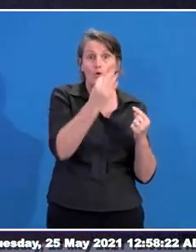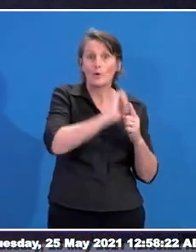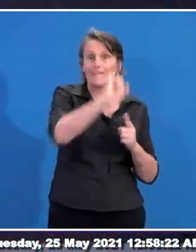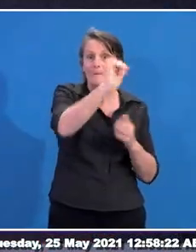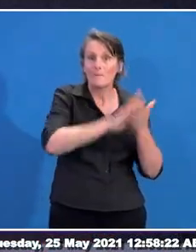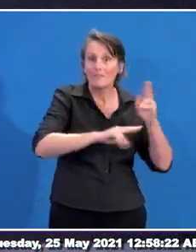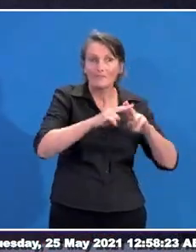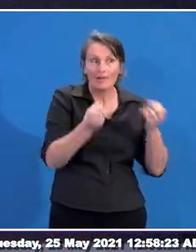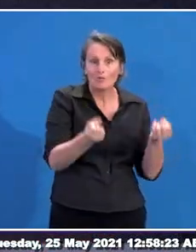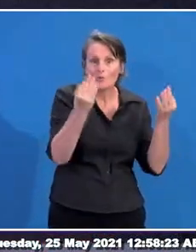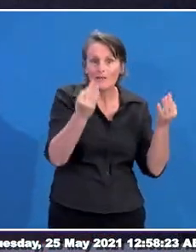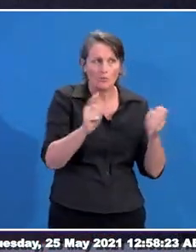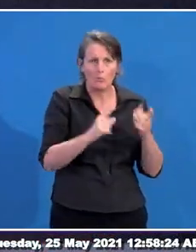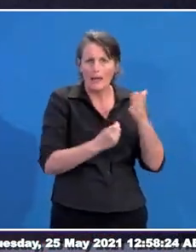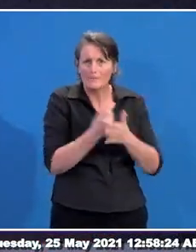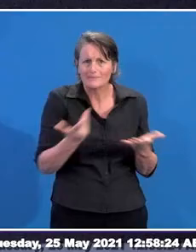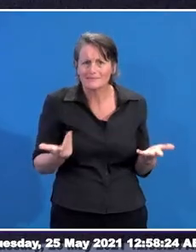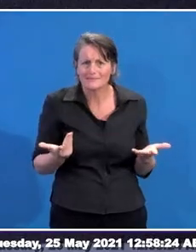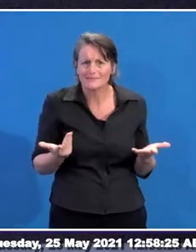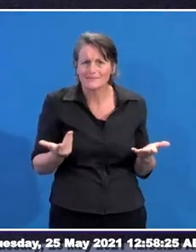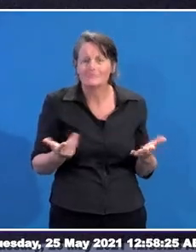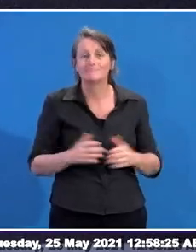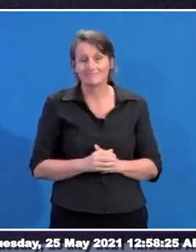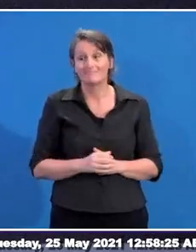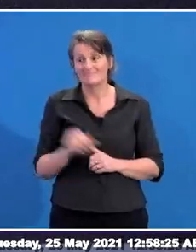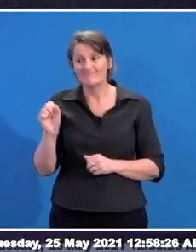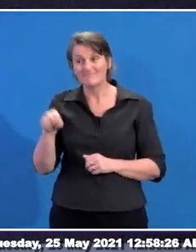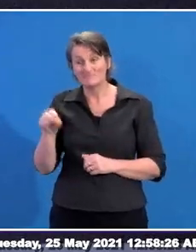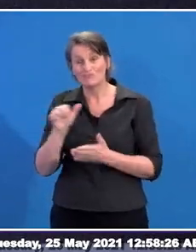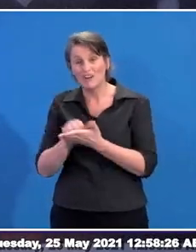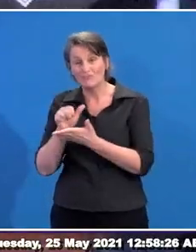You've raised those concerns. SOPHIA: Yes. So you would like to see something where you don't feel